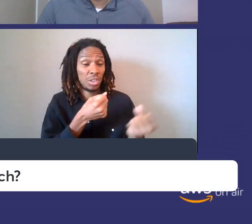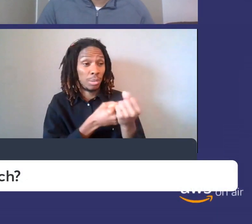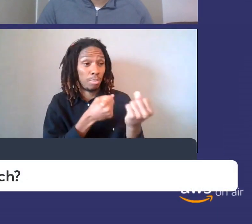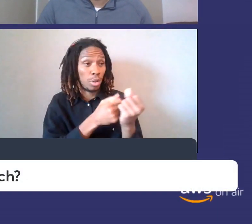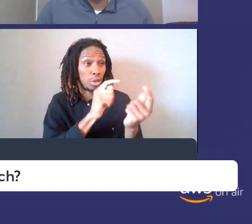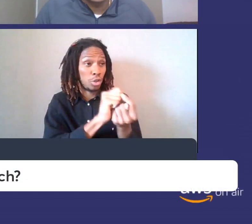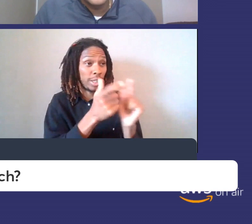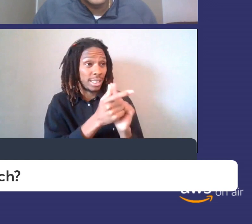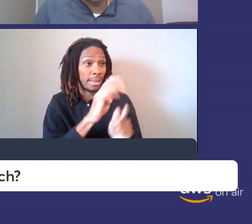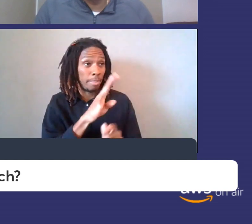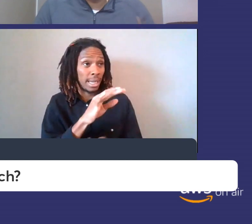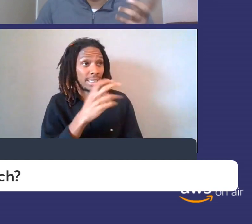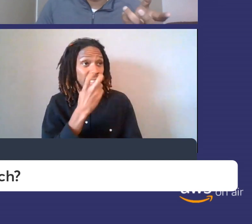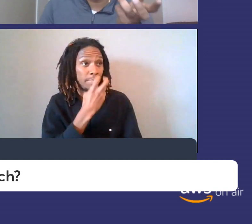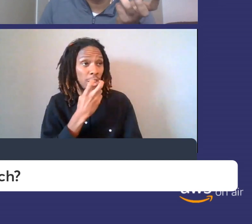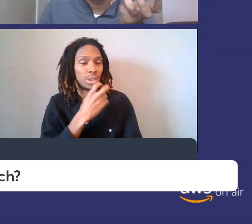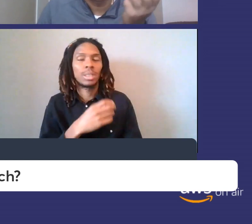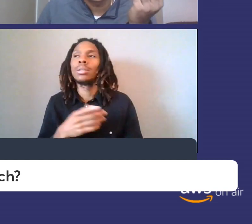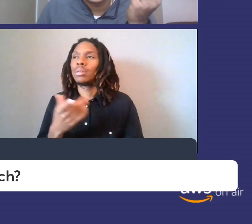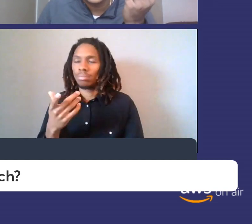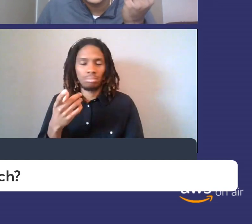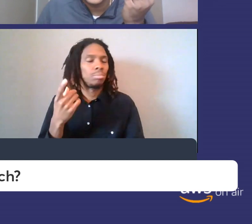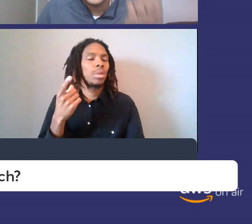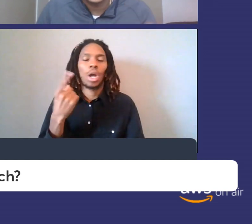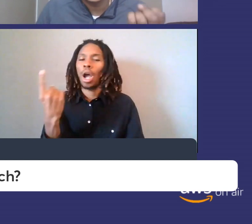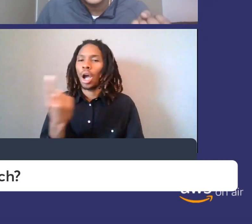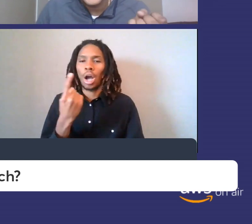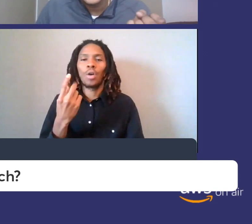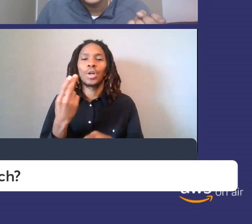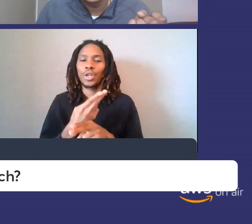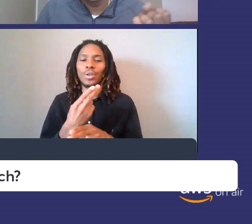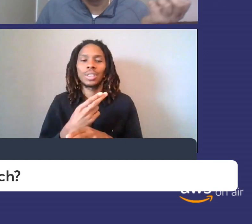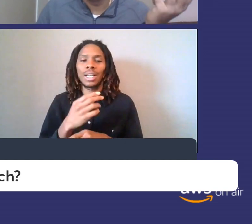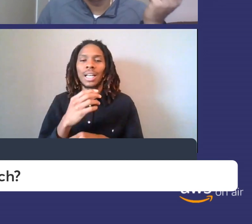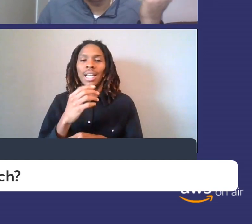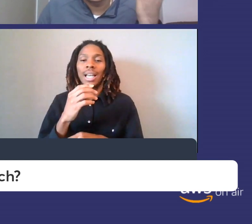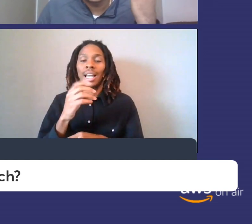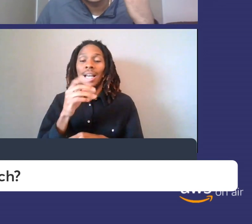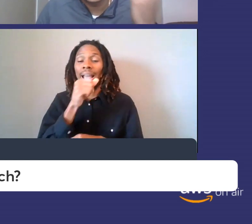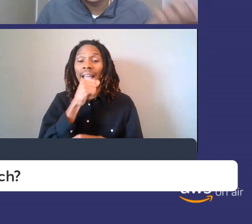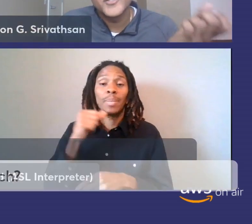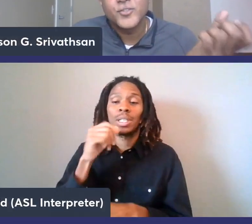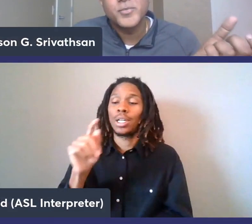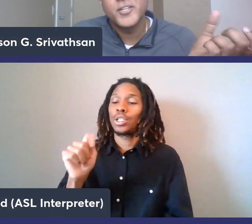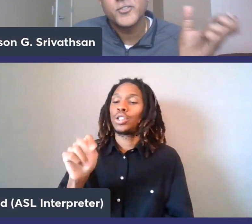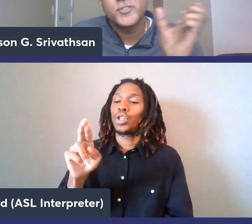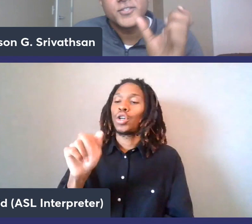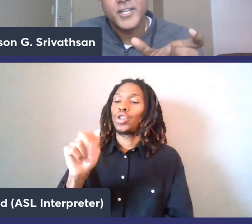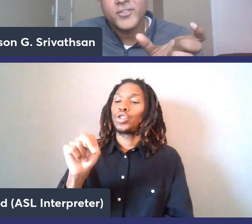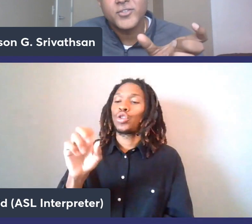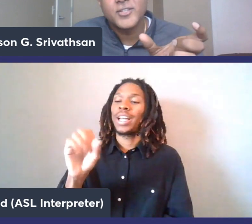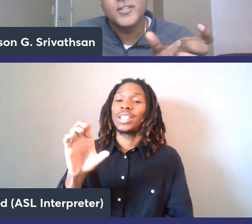You can always use Amazon Transcribe to convert the speech to text,